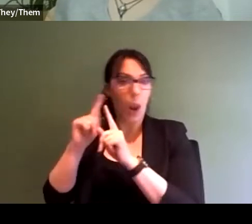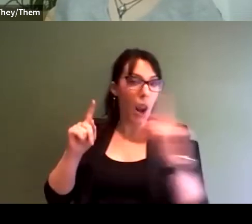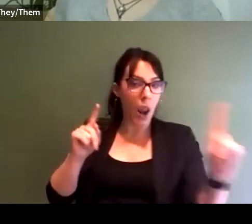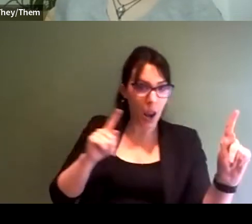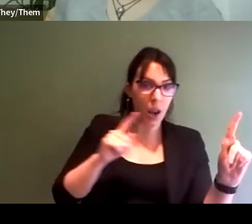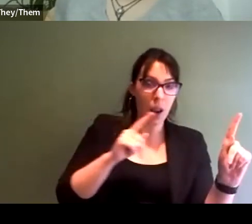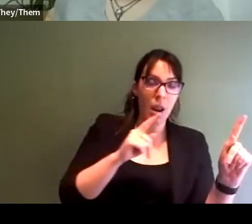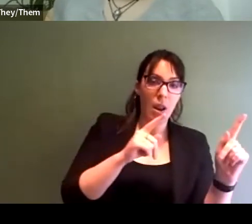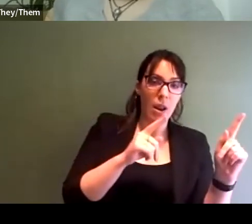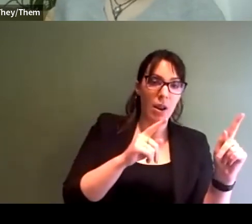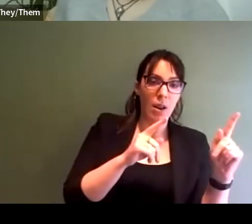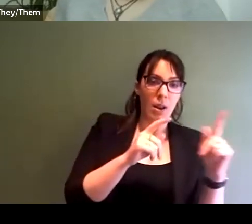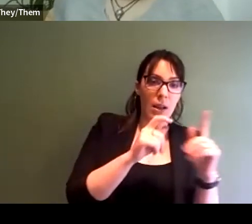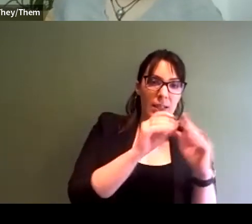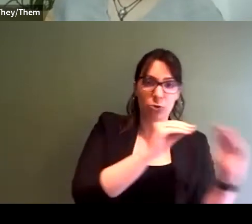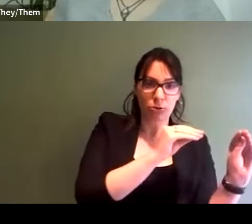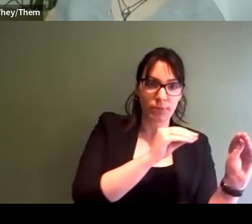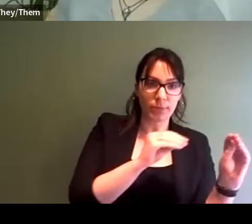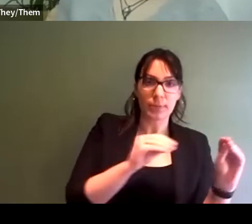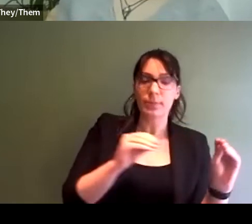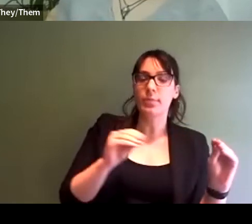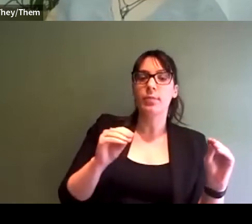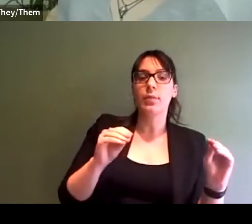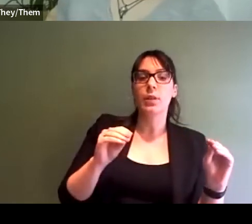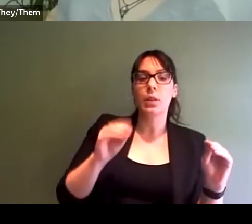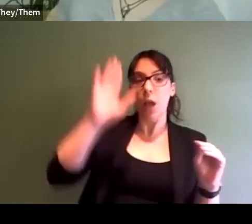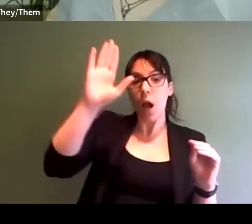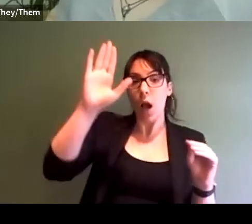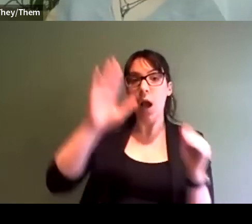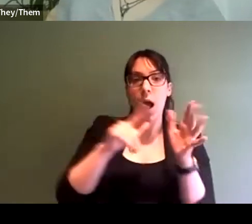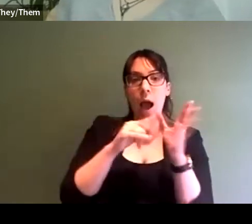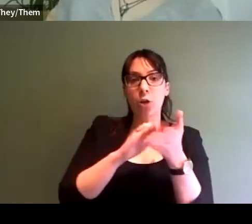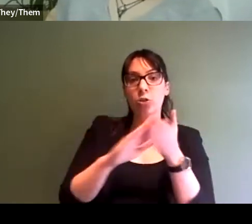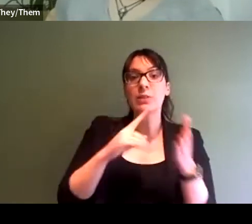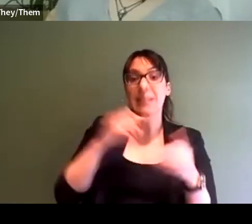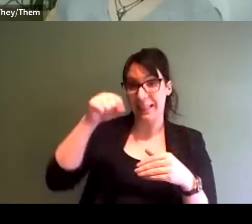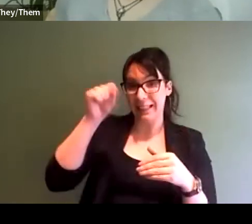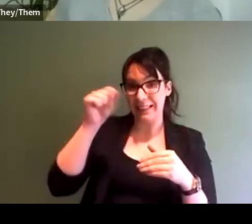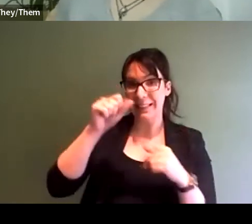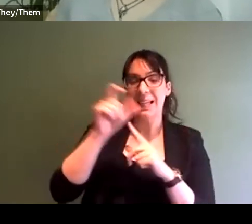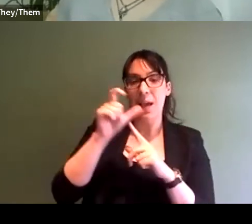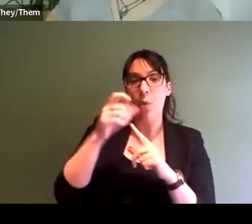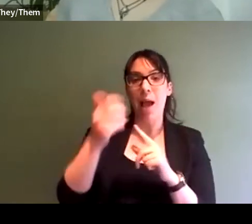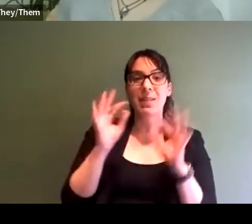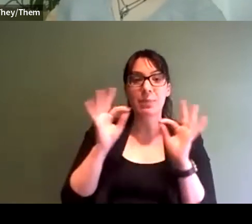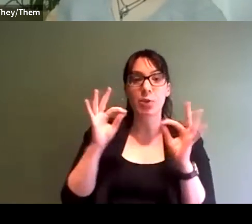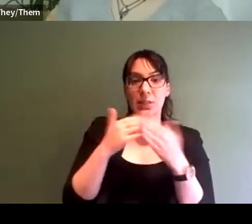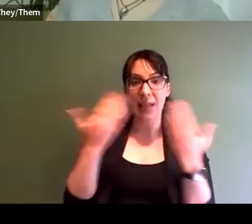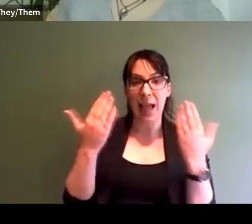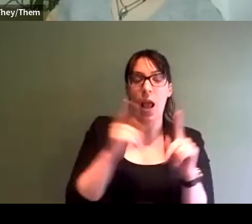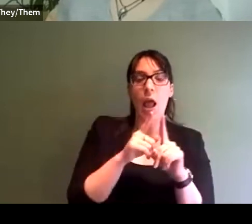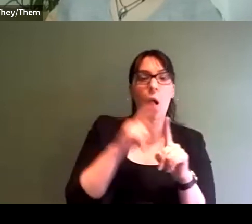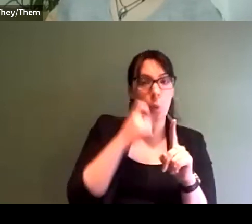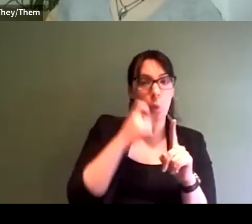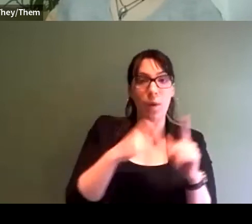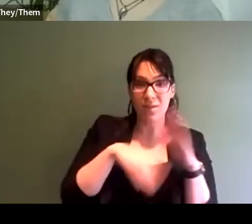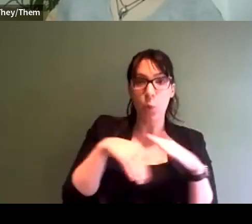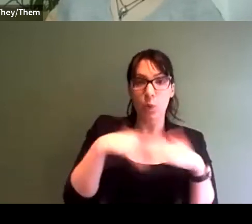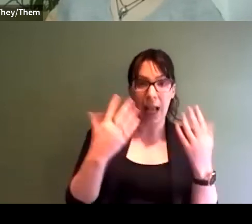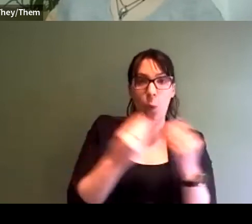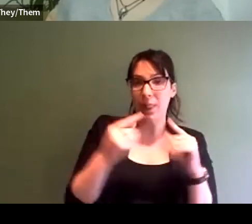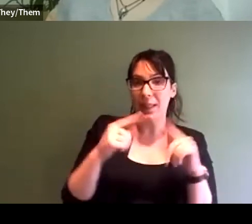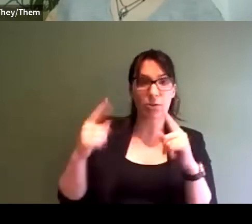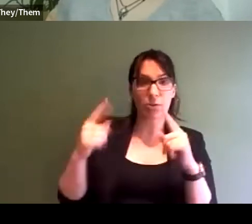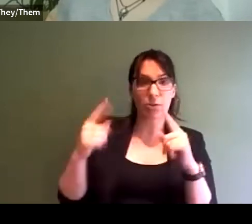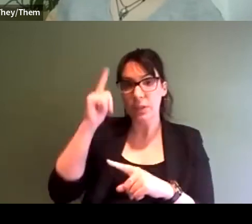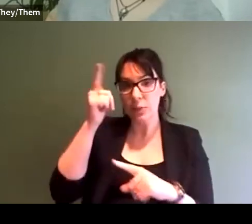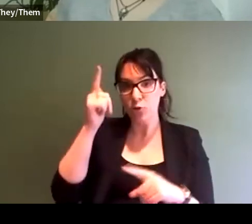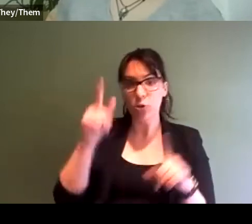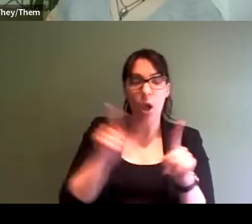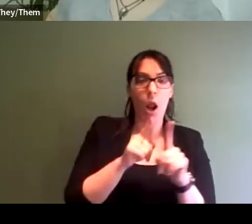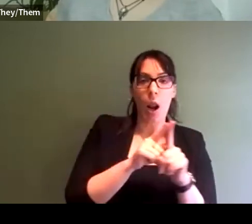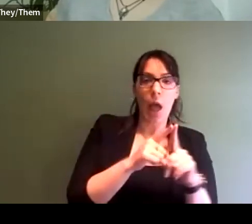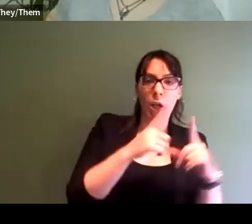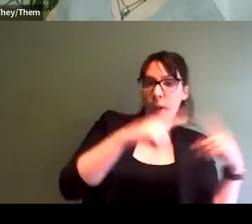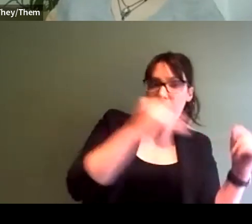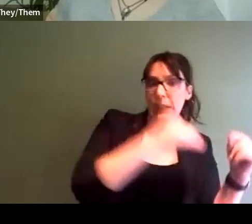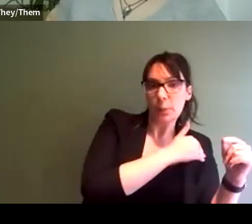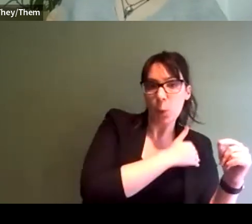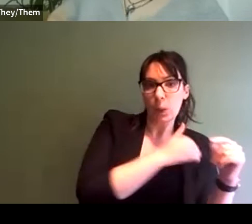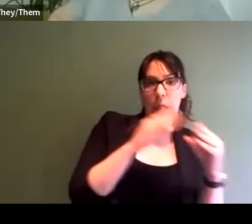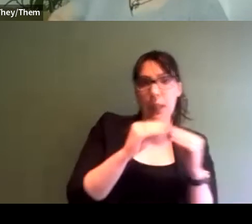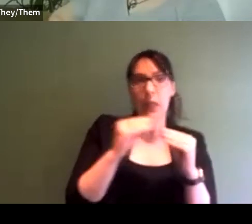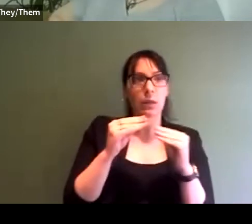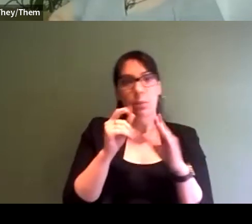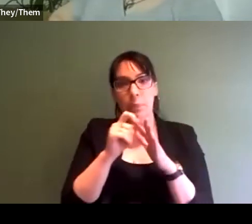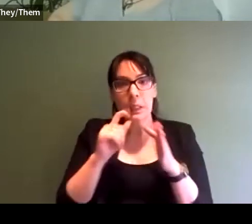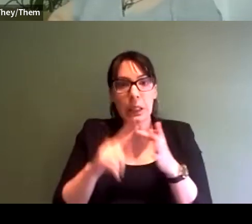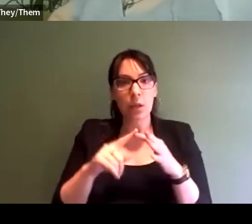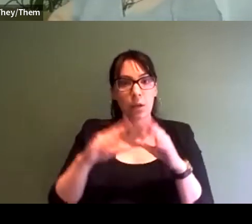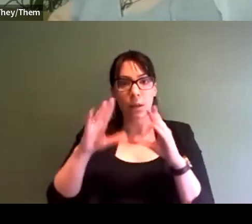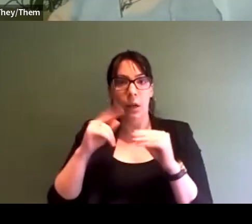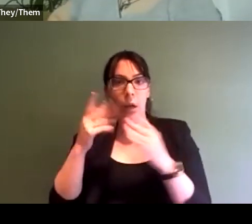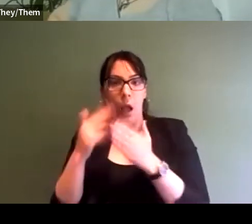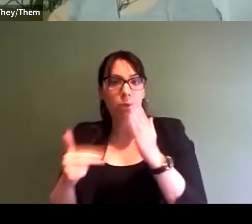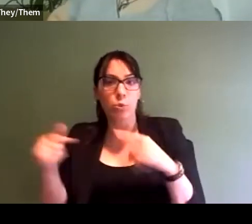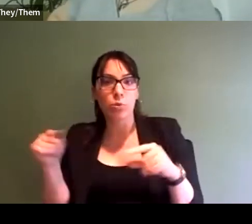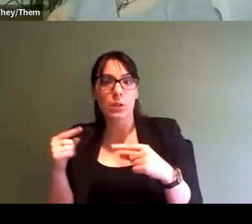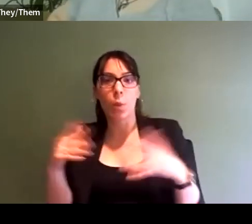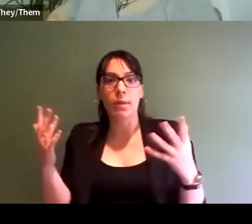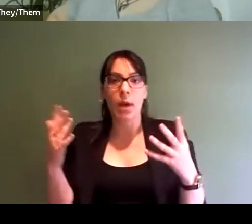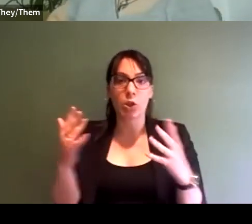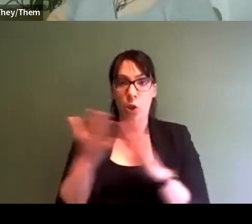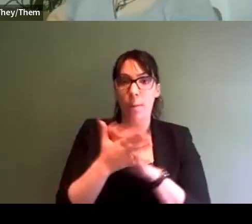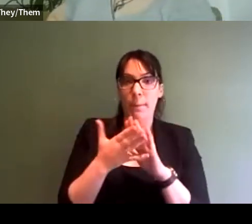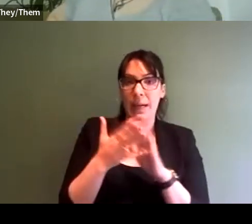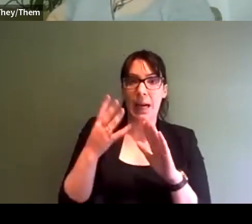So, what's common in the ICT is usually it will be like a designated day. So the Thursday might be the specialist so I have Japanese in the morning, pay in the afternoon and maybe art or music in the late afternoon hard time kind of situation so yeah